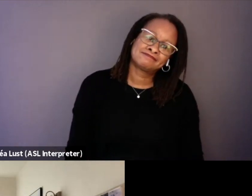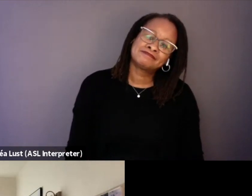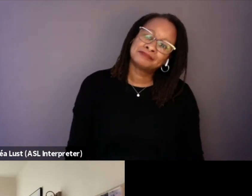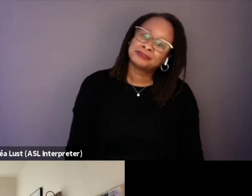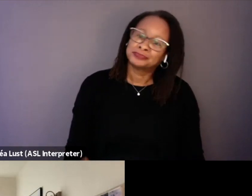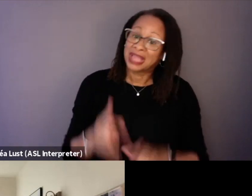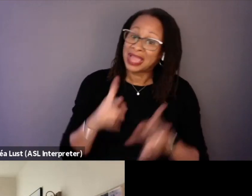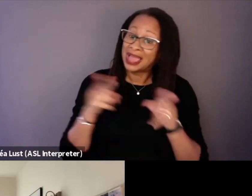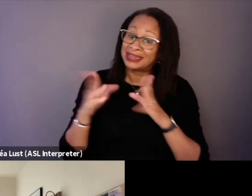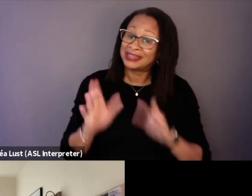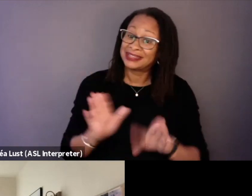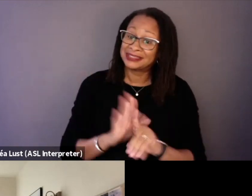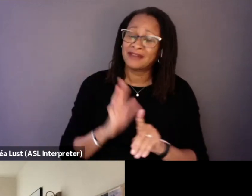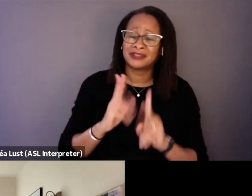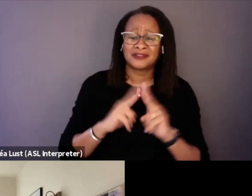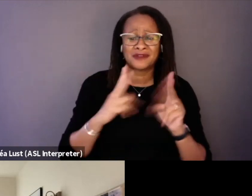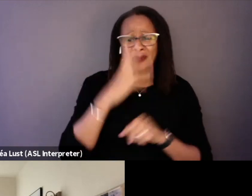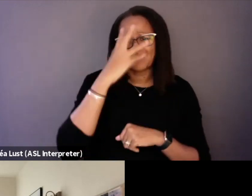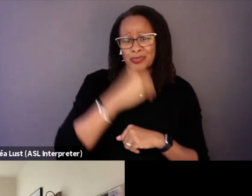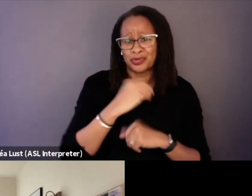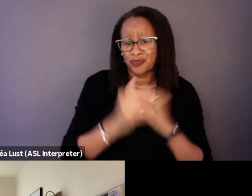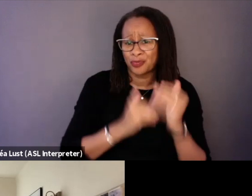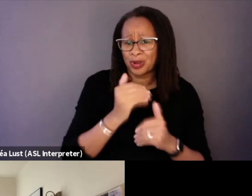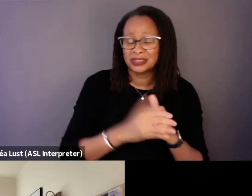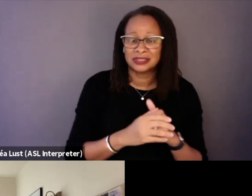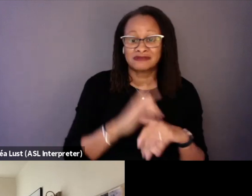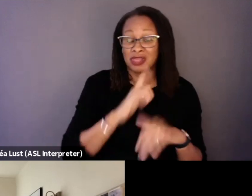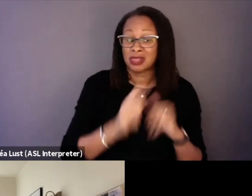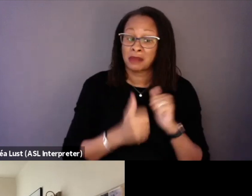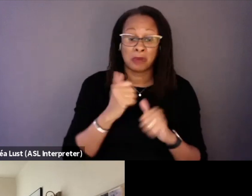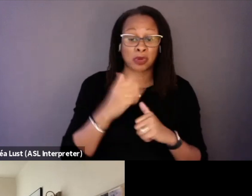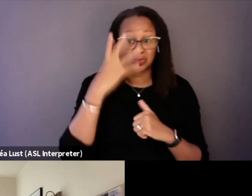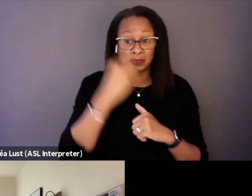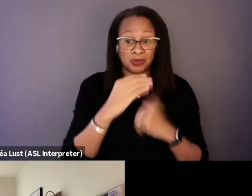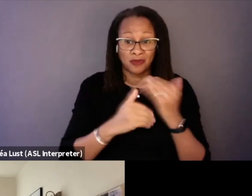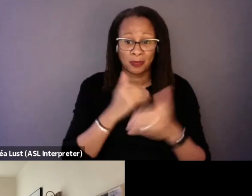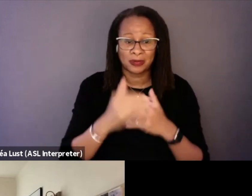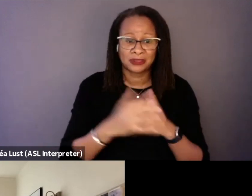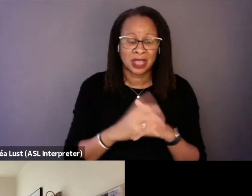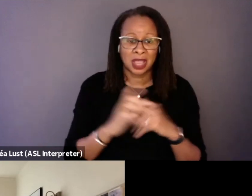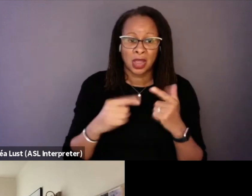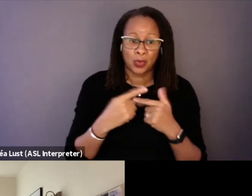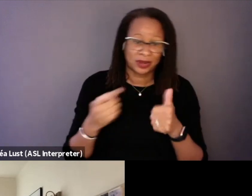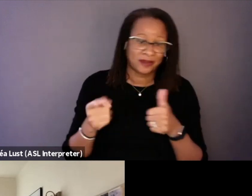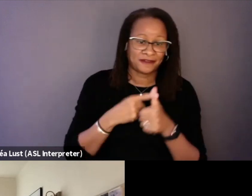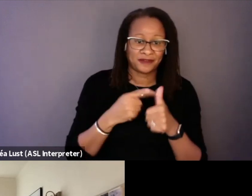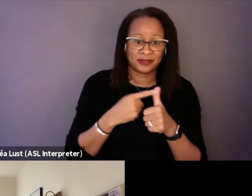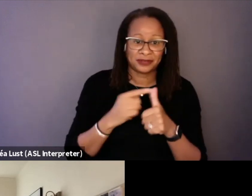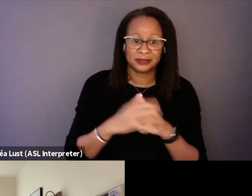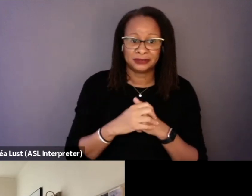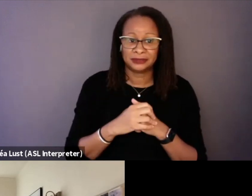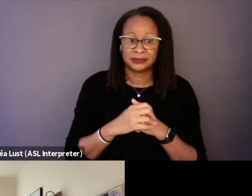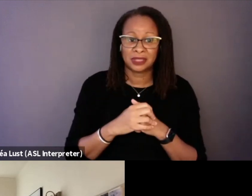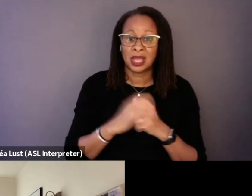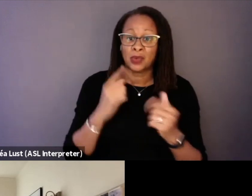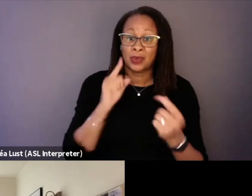I have to say one of the most beautiful ones, actually, because when I first met my editor,